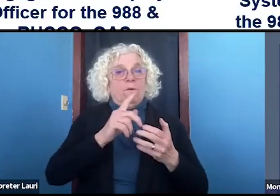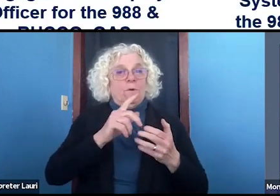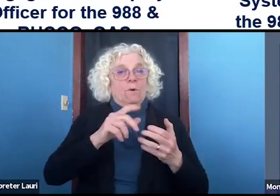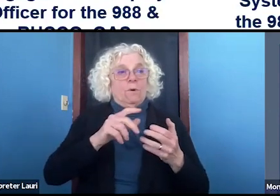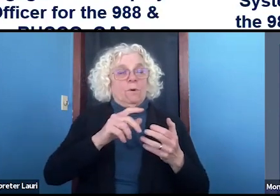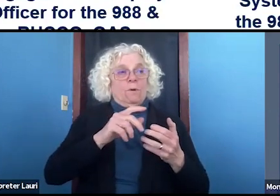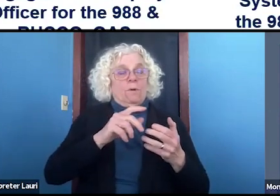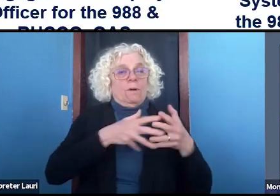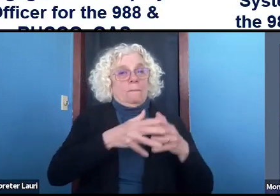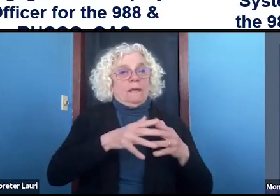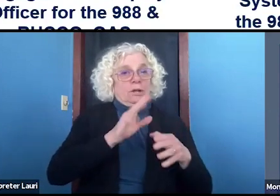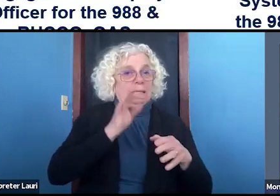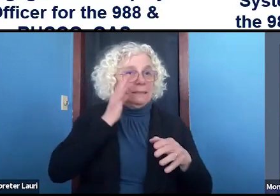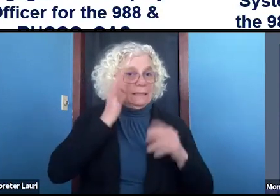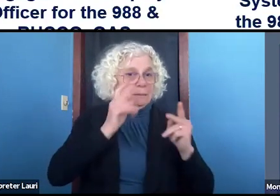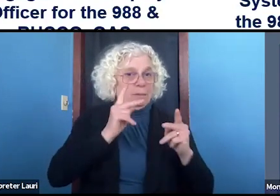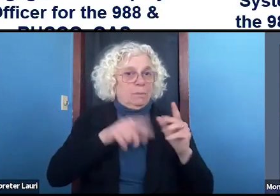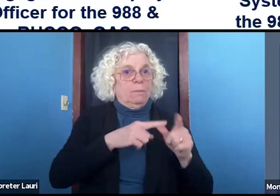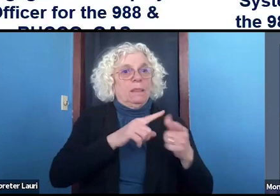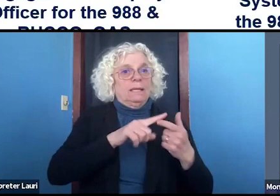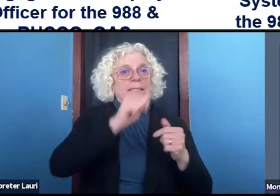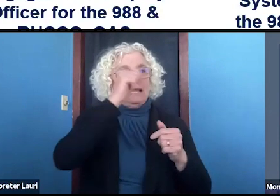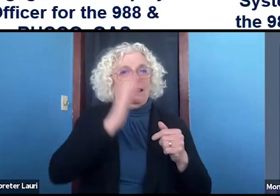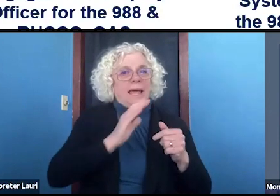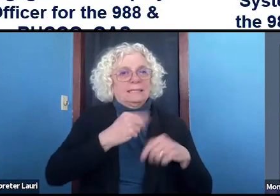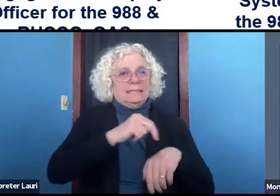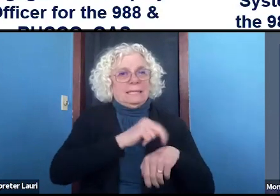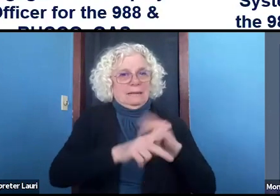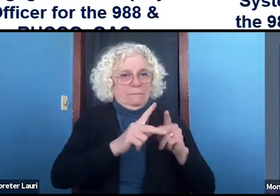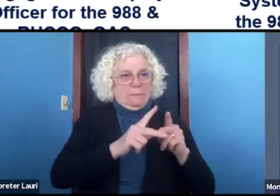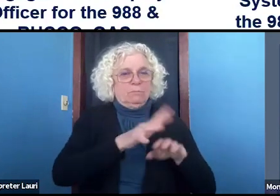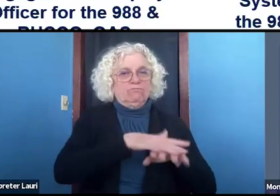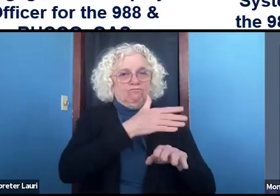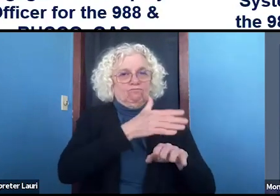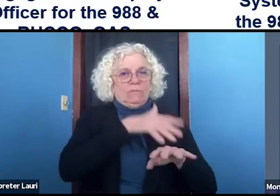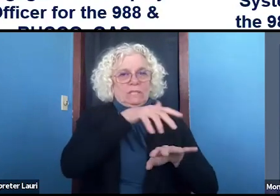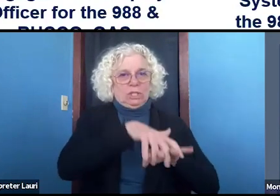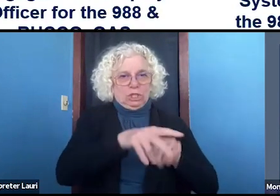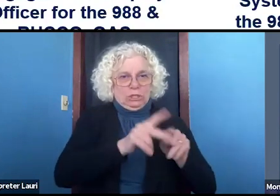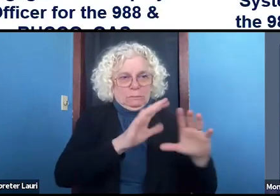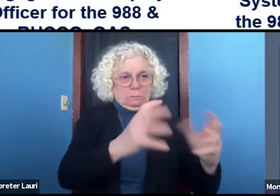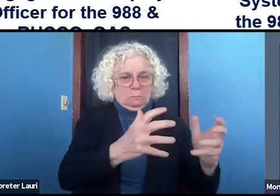All of these demonstrate ways in which we have worked very hard to improve equitable access.